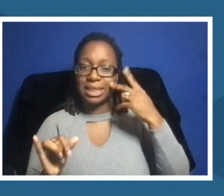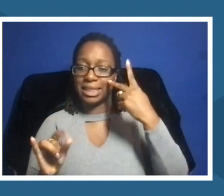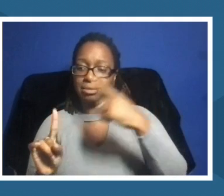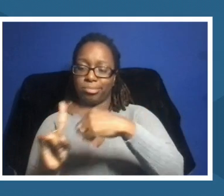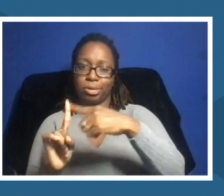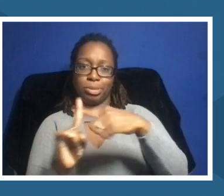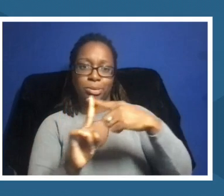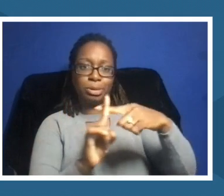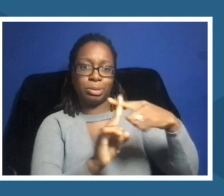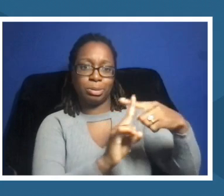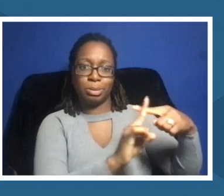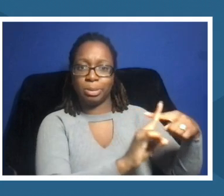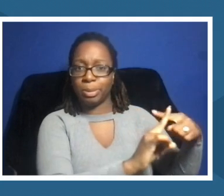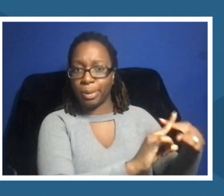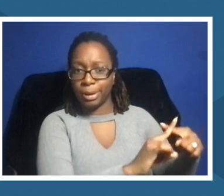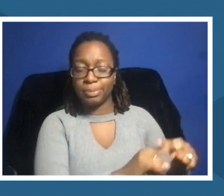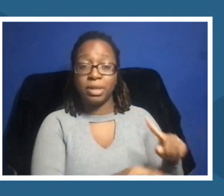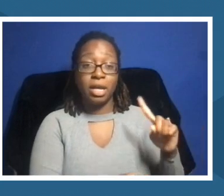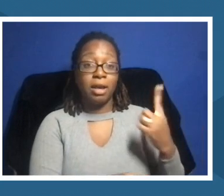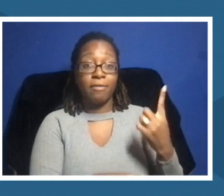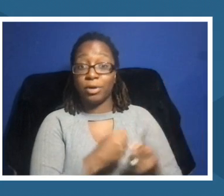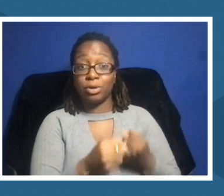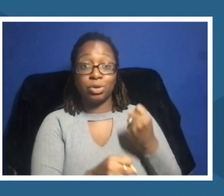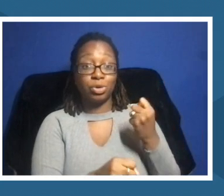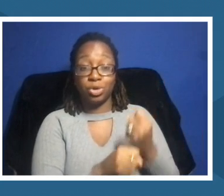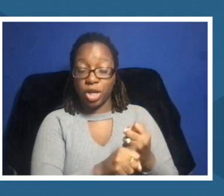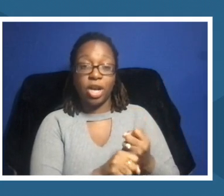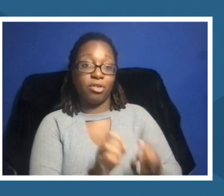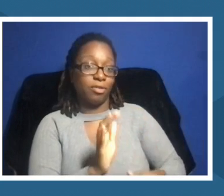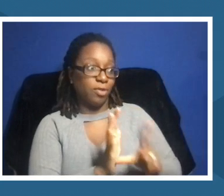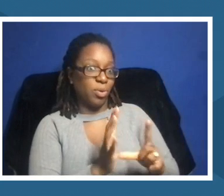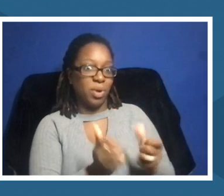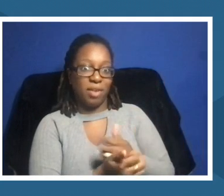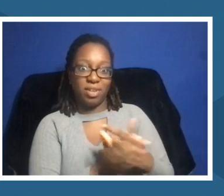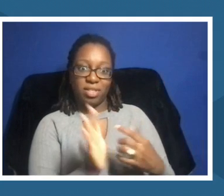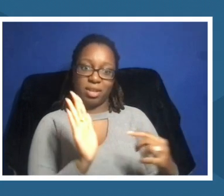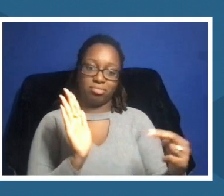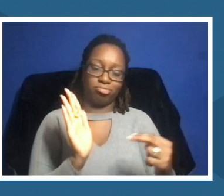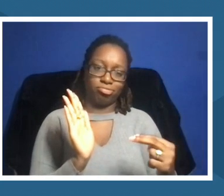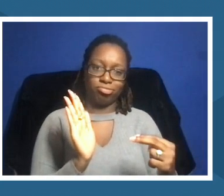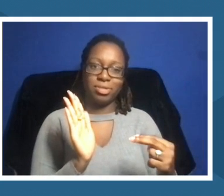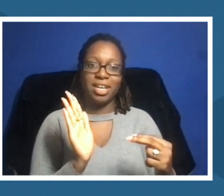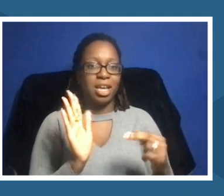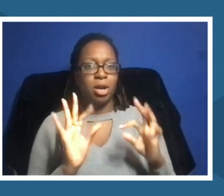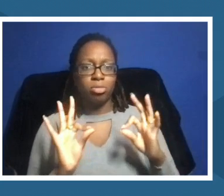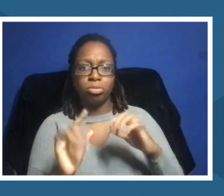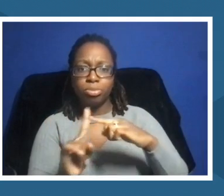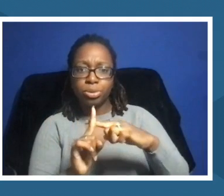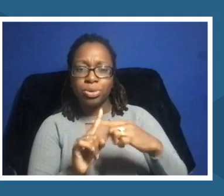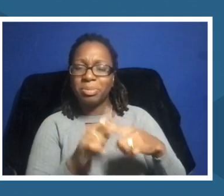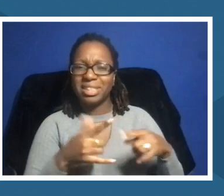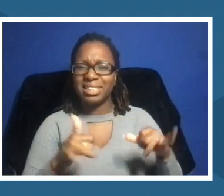the strong first-year review though and her solid output jenny isn't promoted